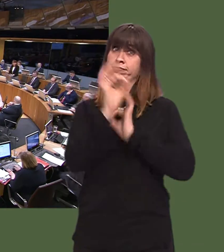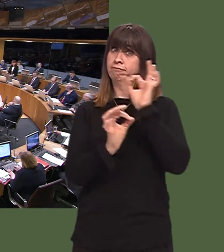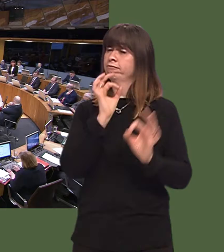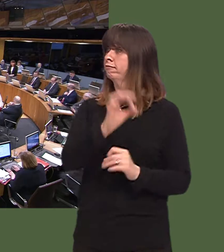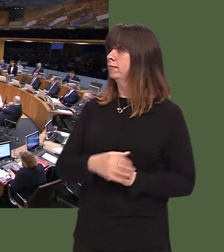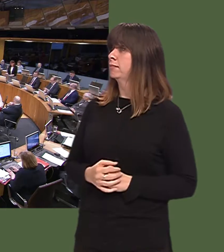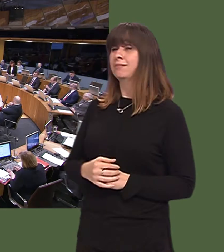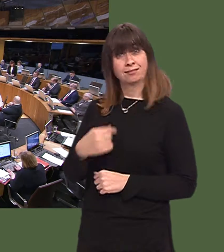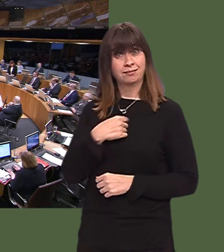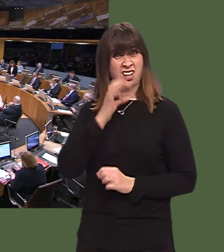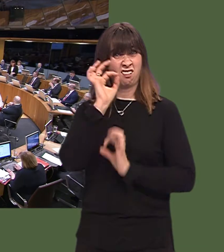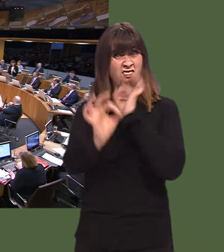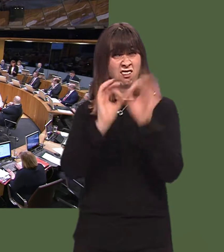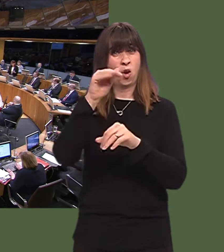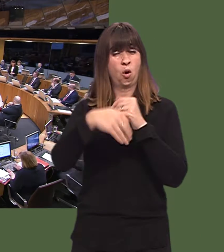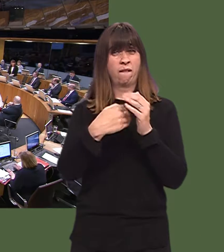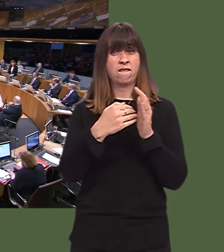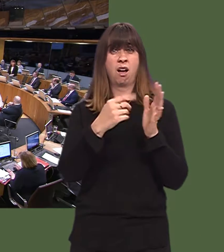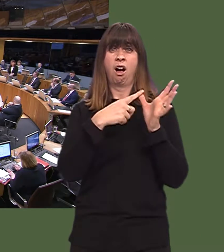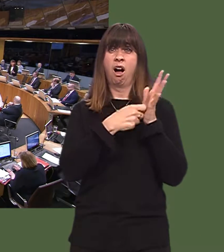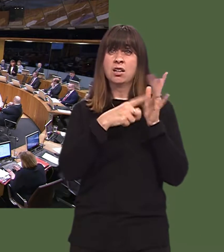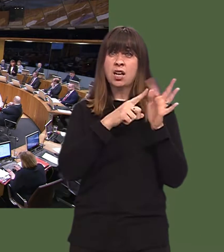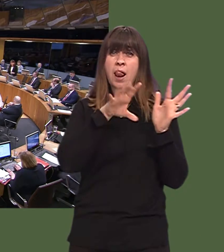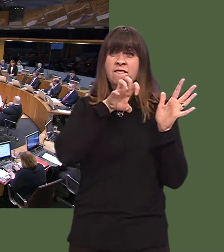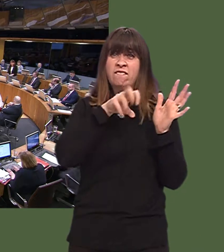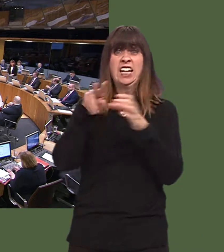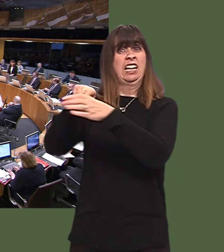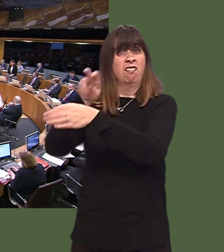First Minister, Iím not going to ask you about article 50 or the White Paper that we